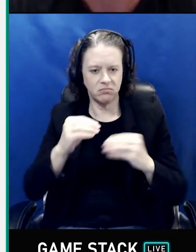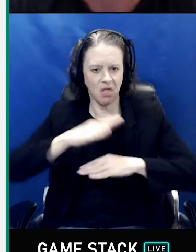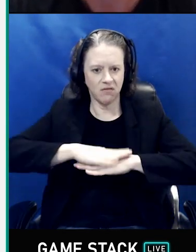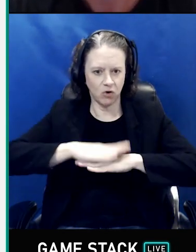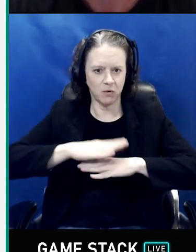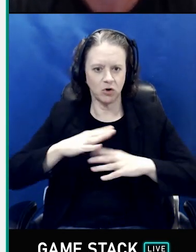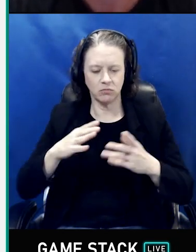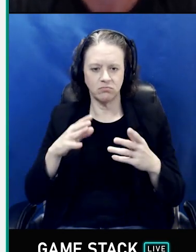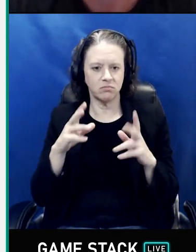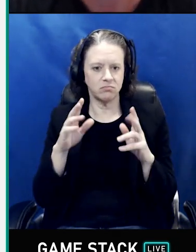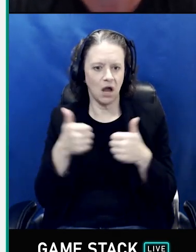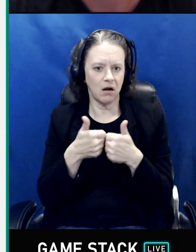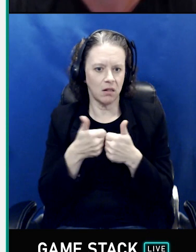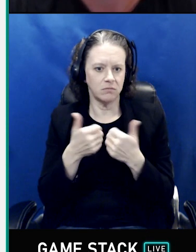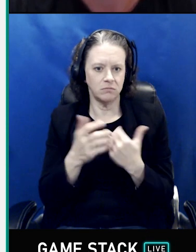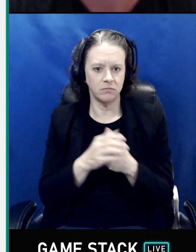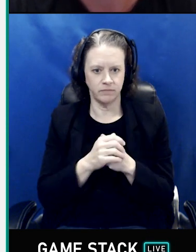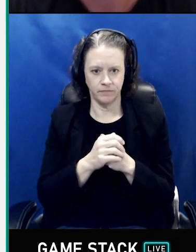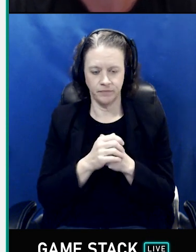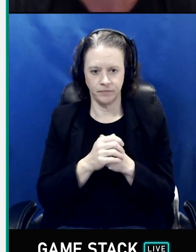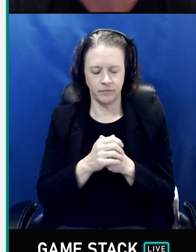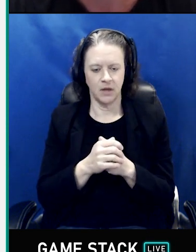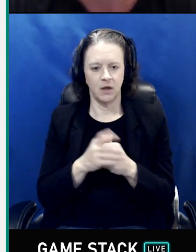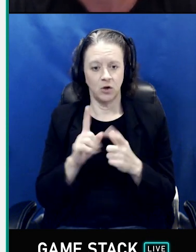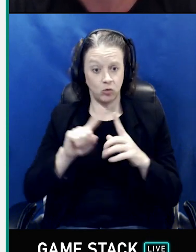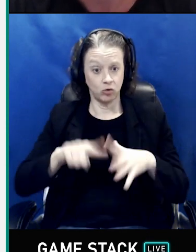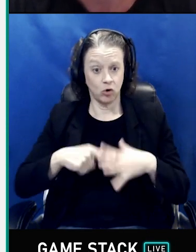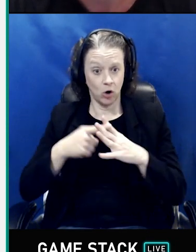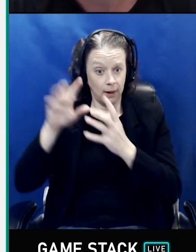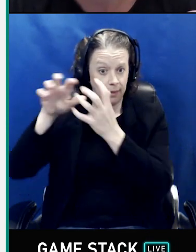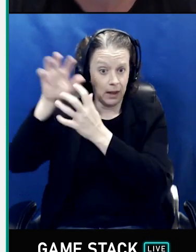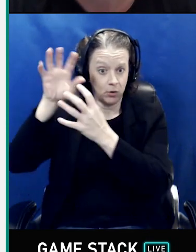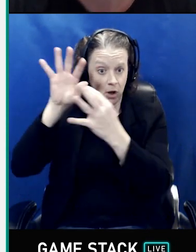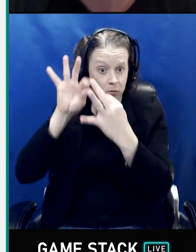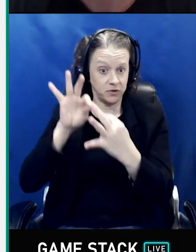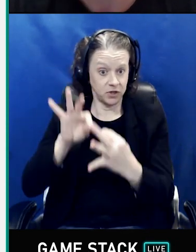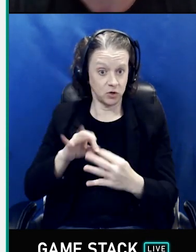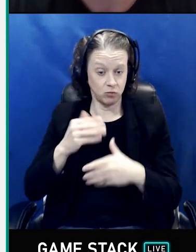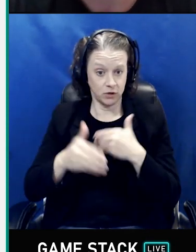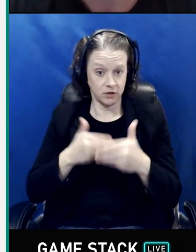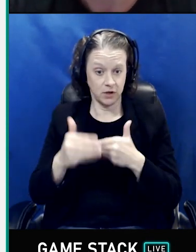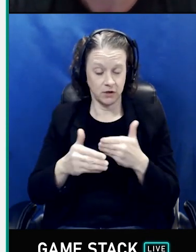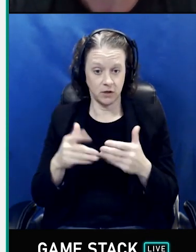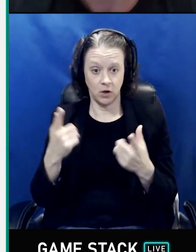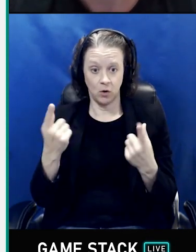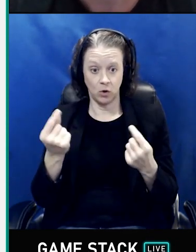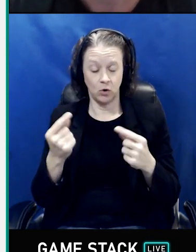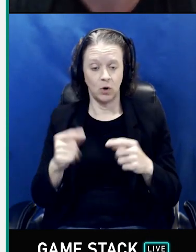To begin the cloud optimization process, we started by taking our standard overlay, and stripping away